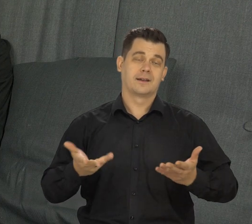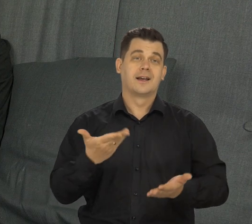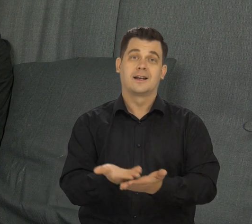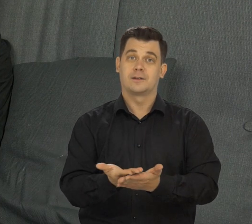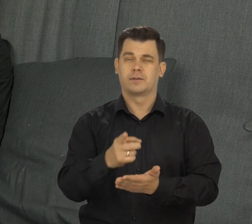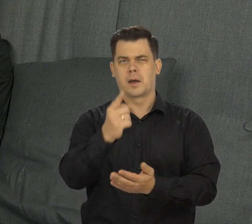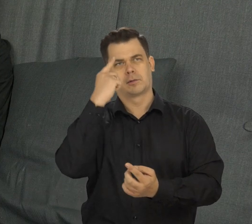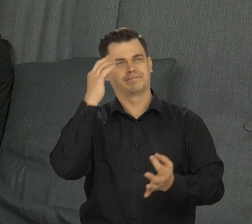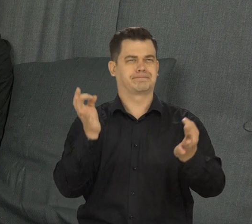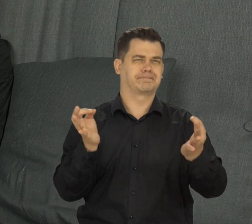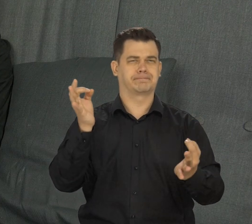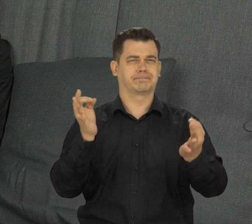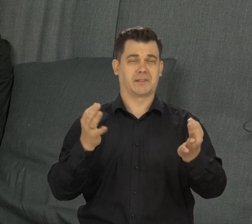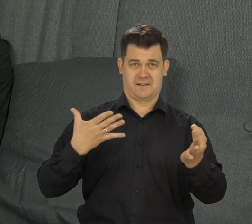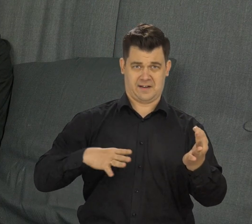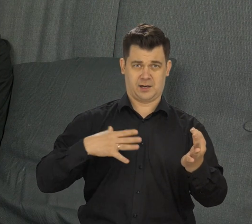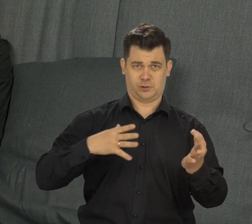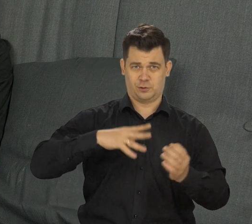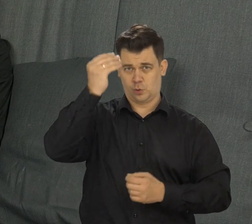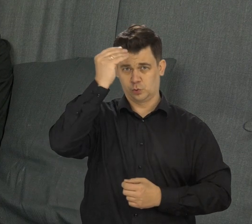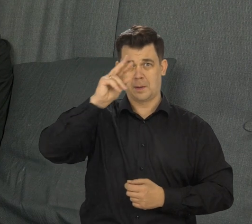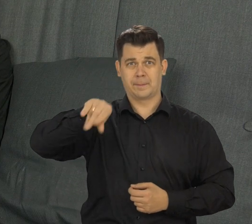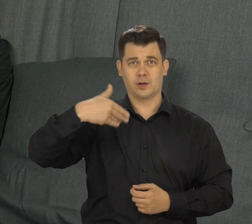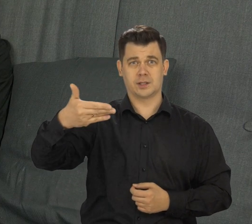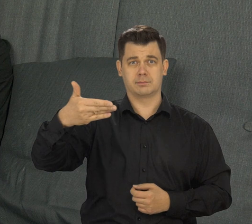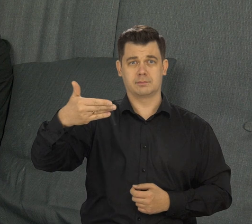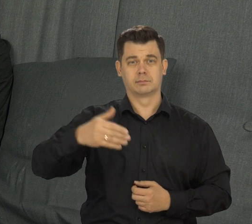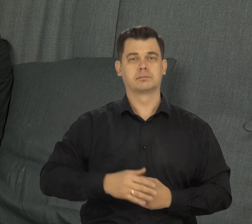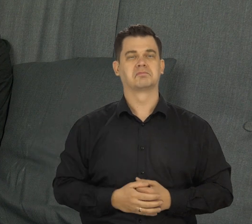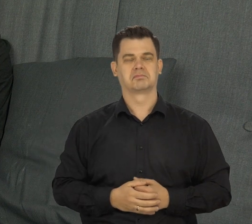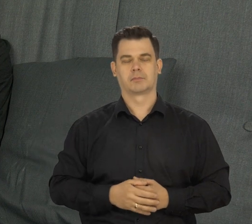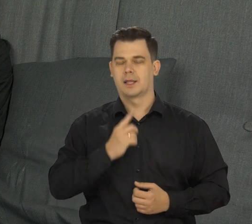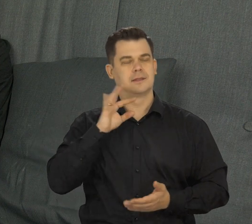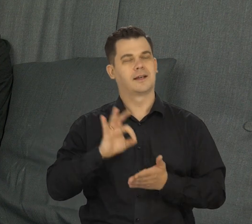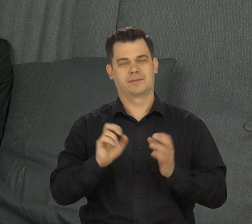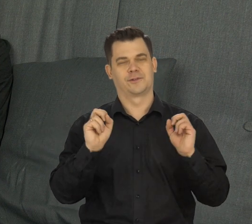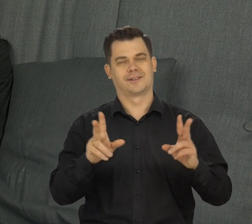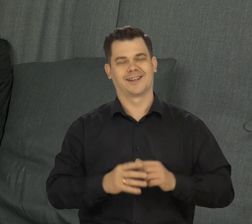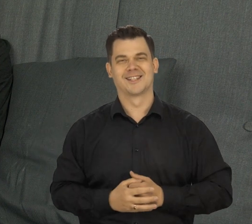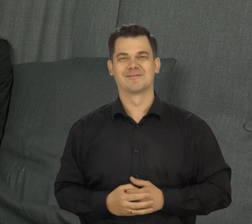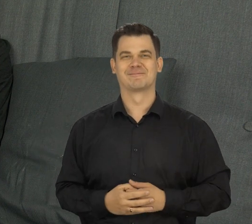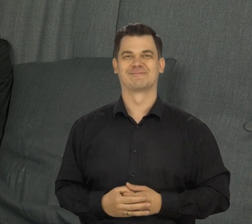So, if you are wondering, whether it's worth learning sign language -- then I would say that it is definitely YES!